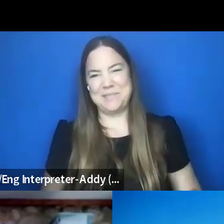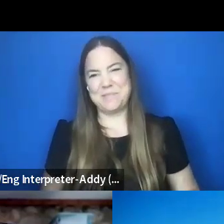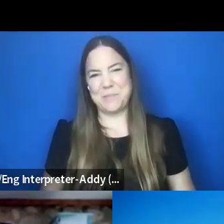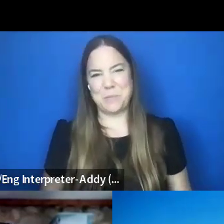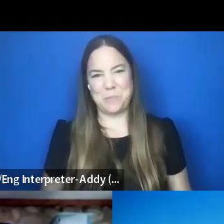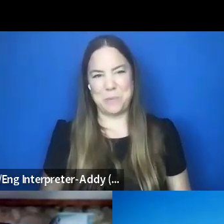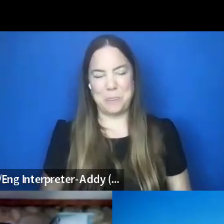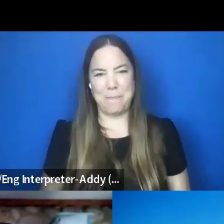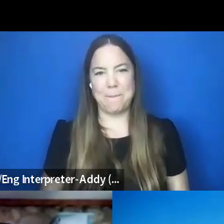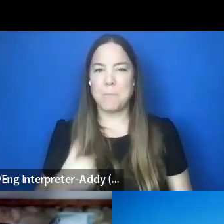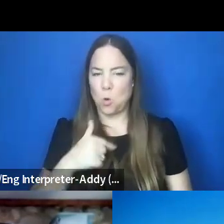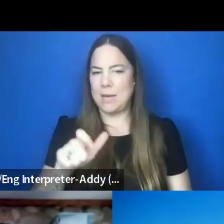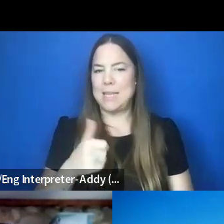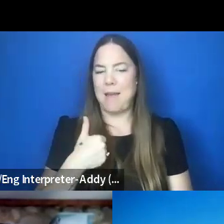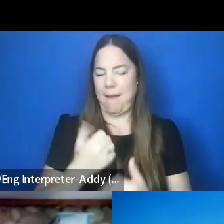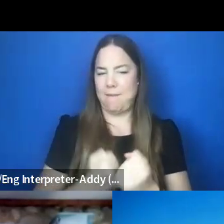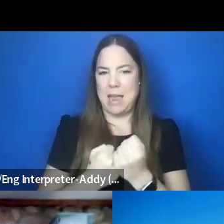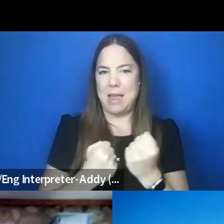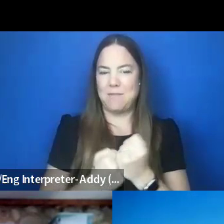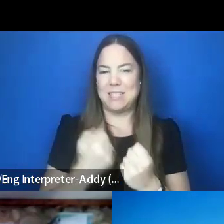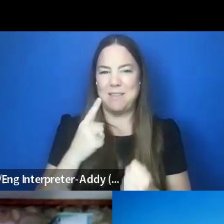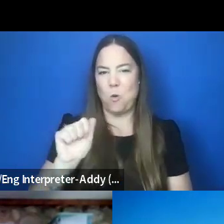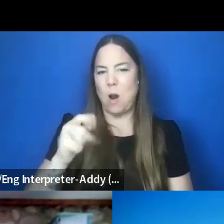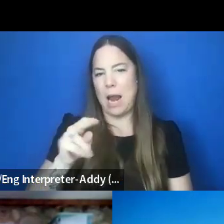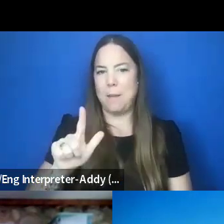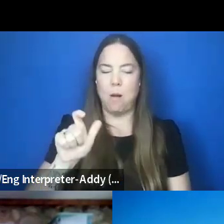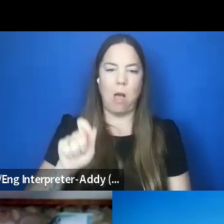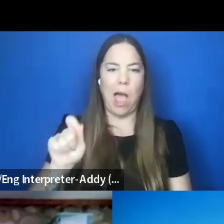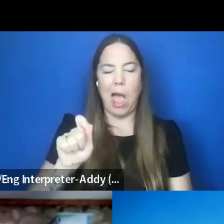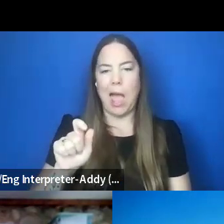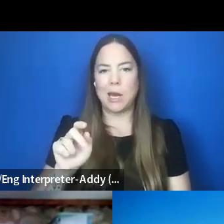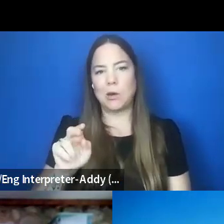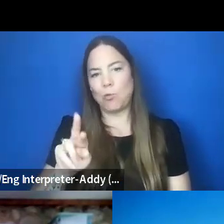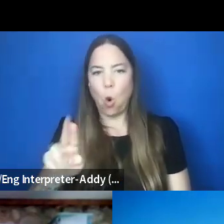Don Dew: we need to have an advocacy@april.rural.org, right? But we don't have that